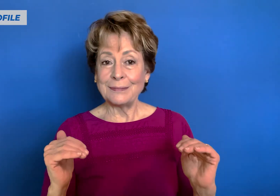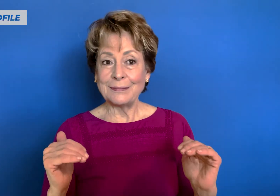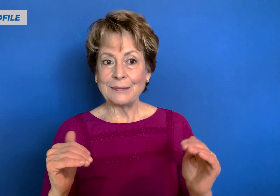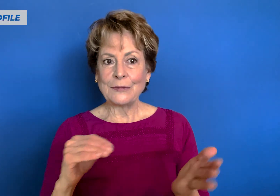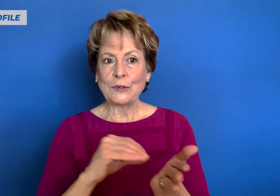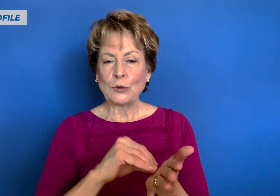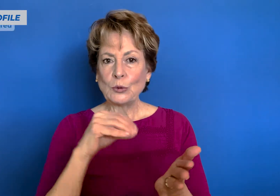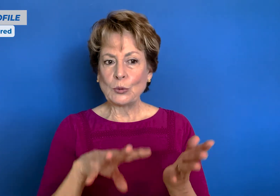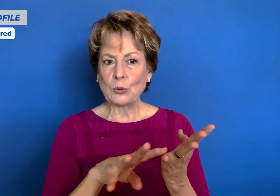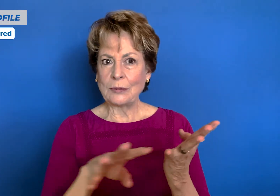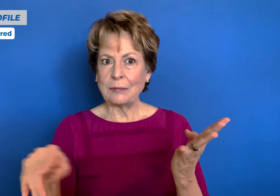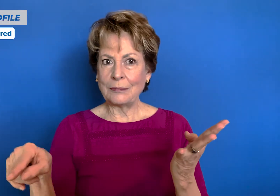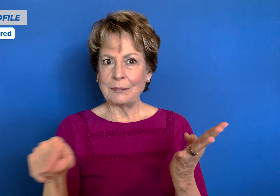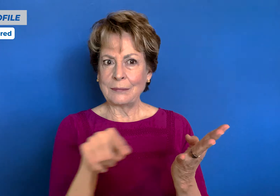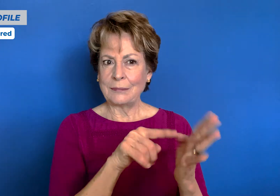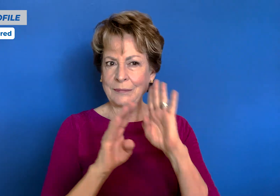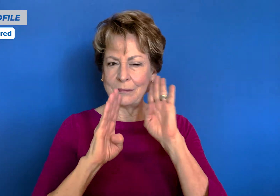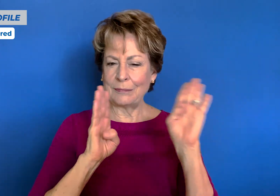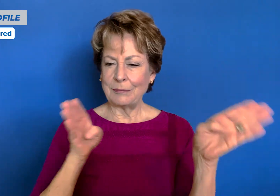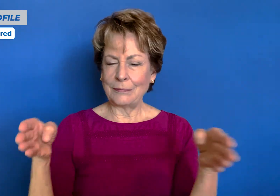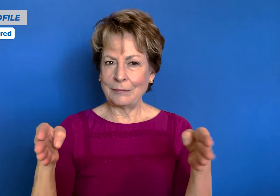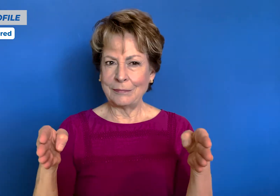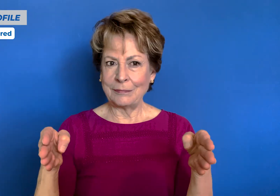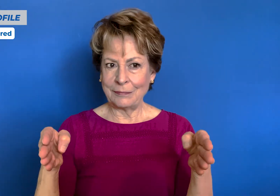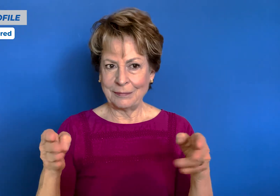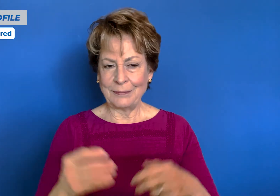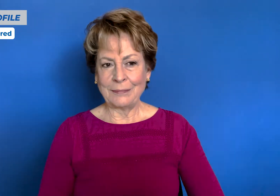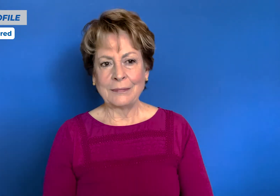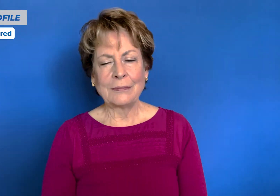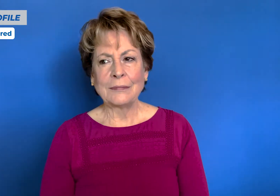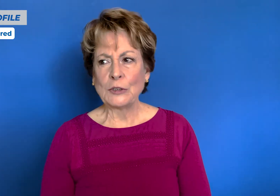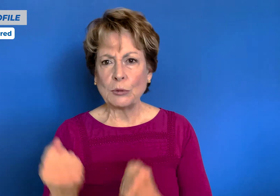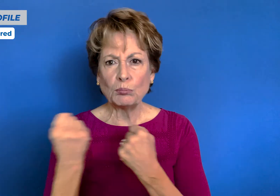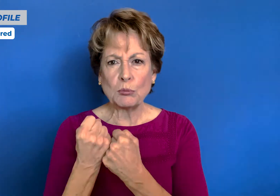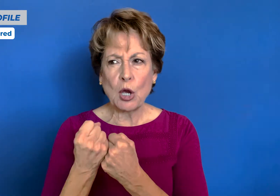The third theme is “Student-Centered”.